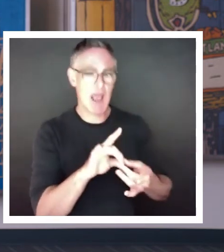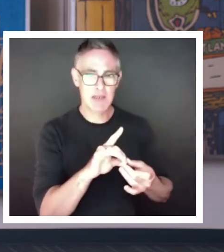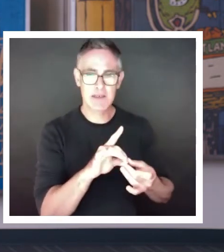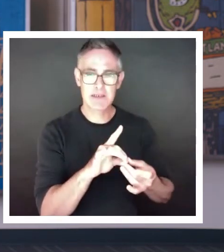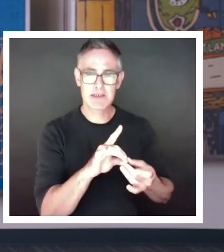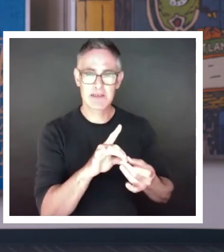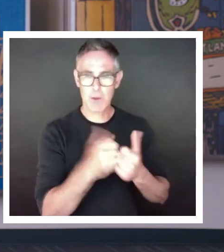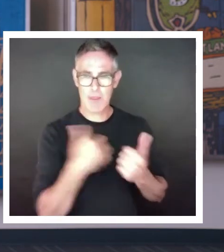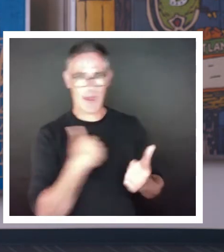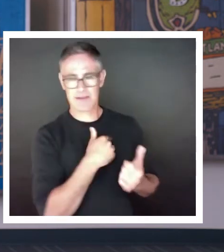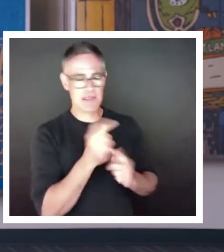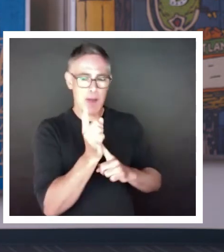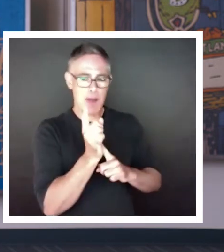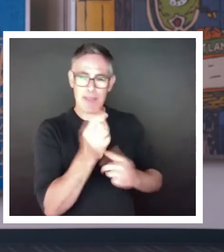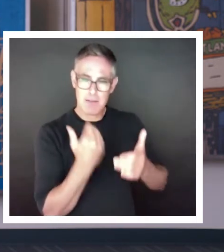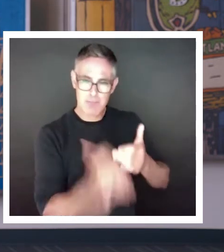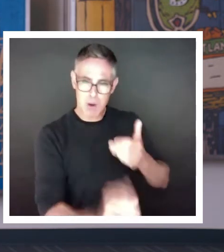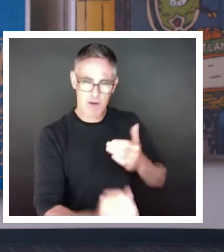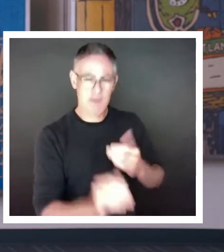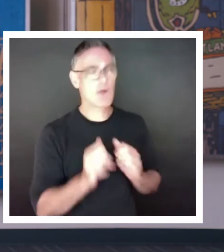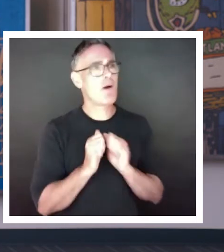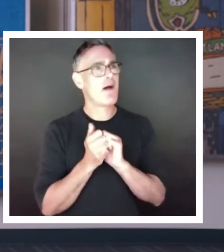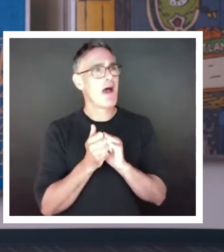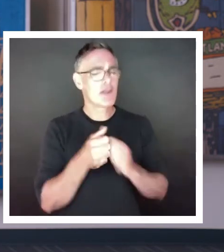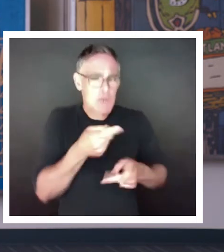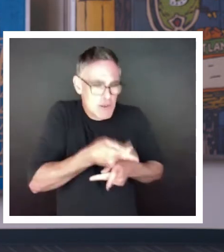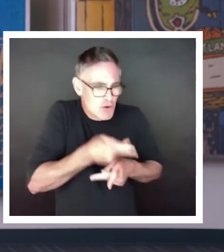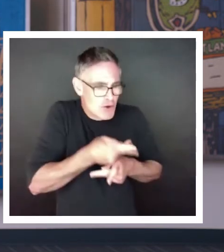So how do we nurture and cultivate and access this space